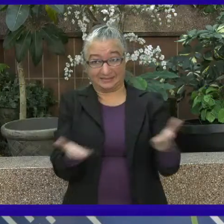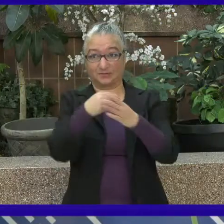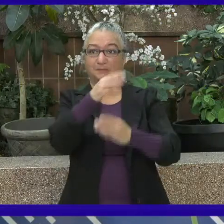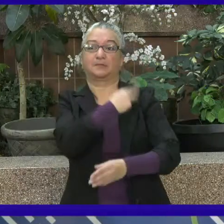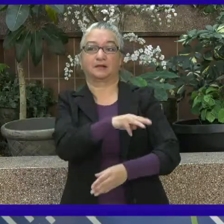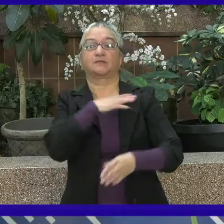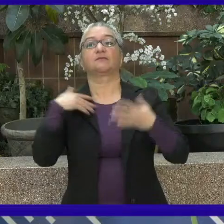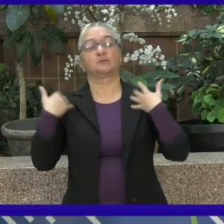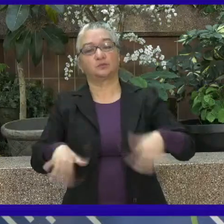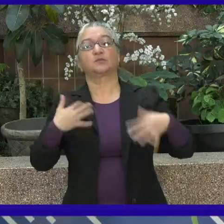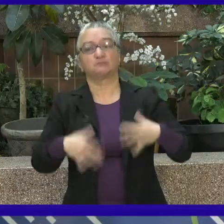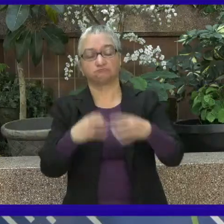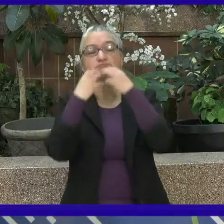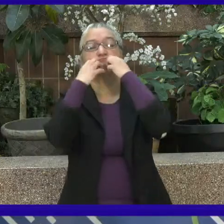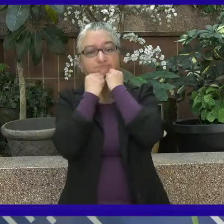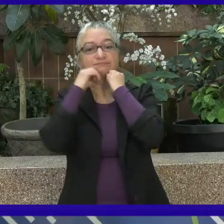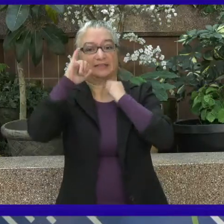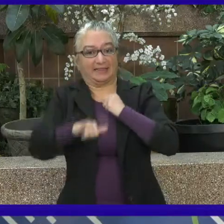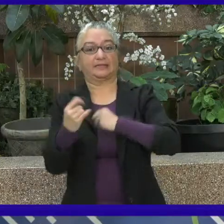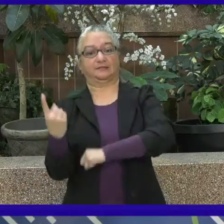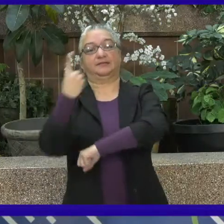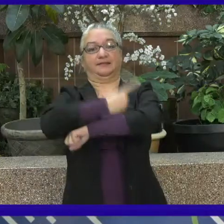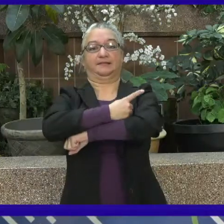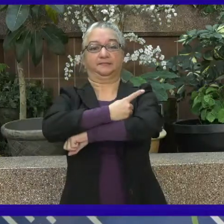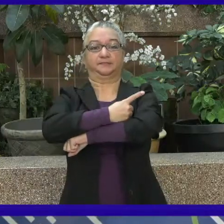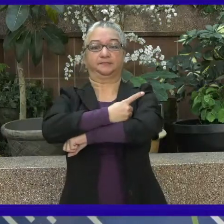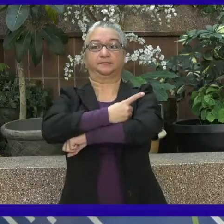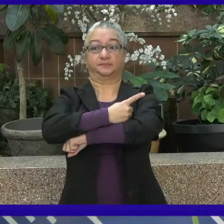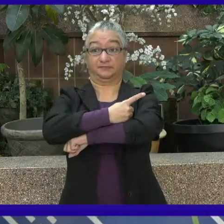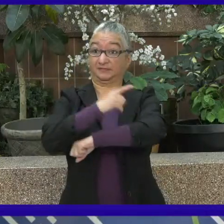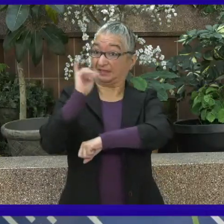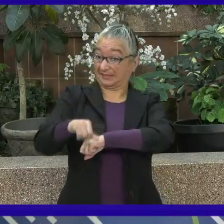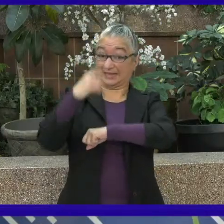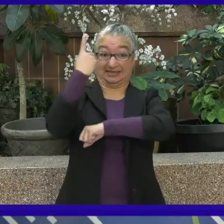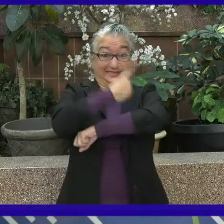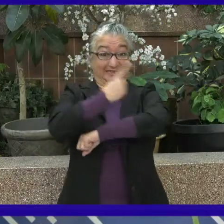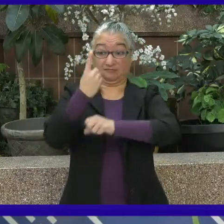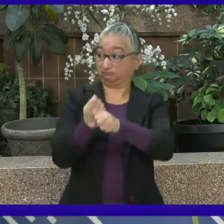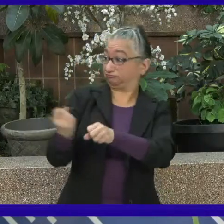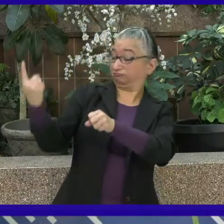but what i quickly realized that day and in the subsequent days to follow was what it meant to